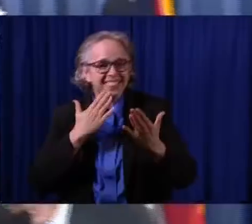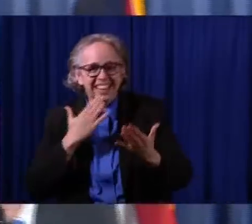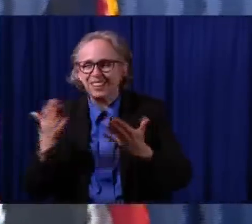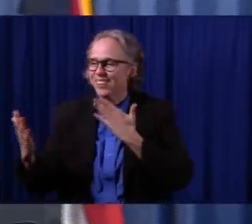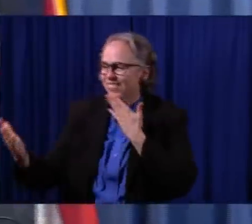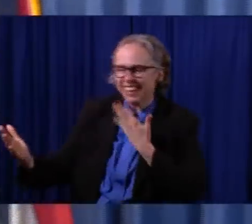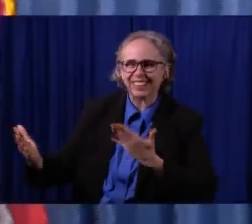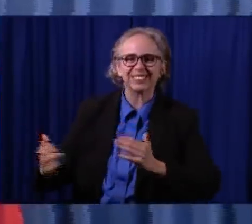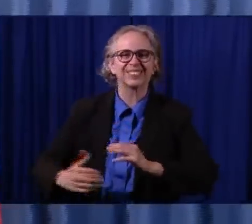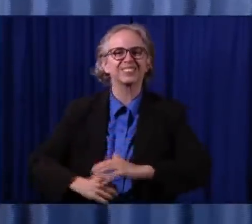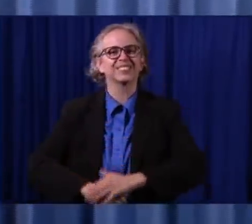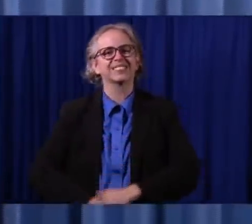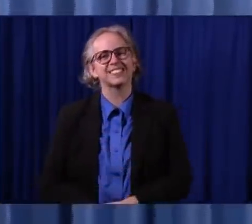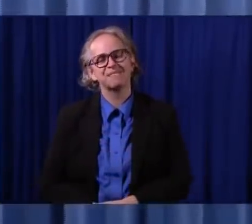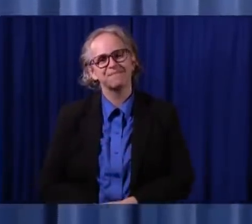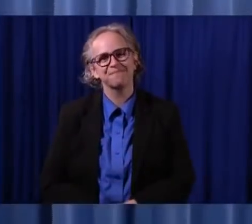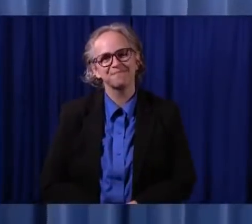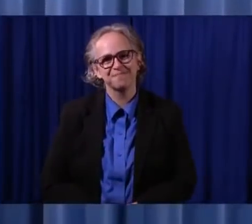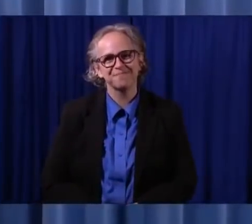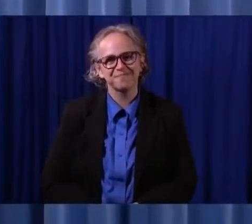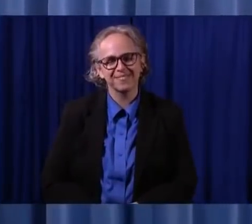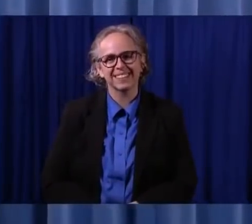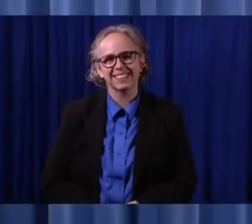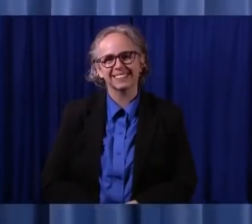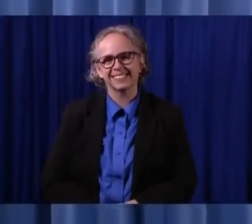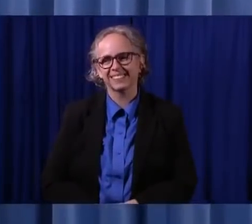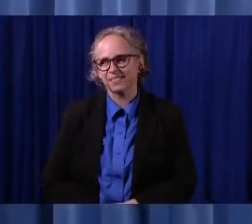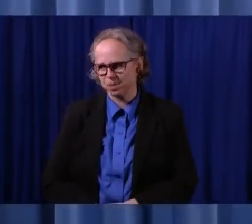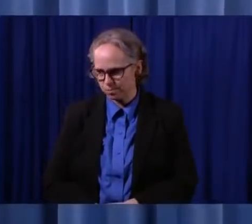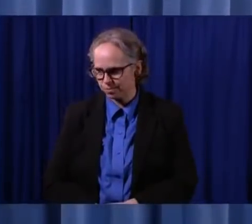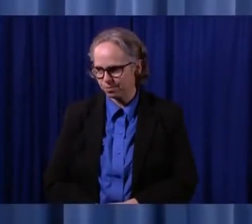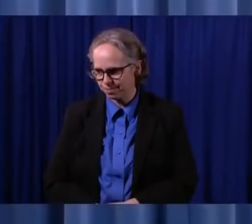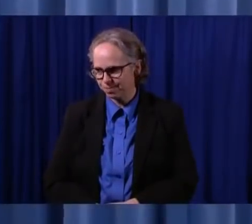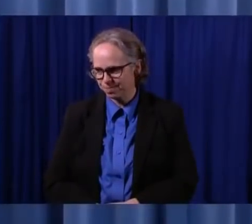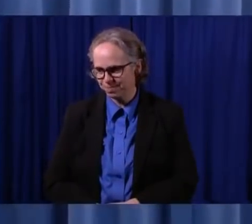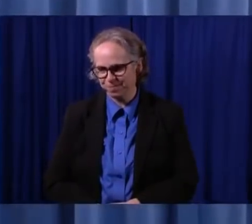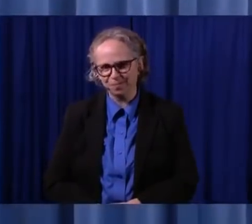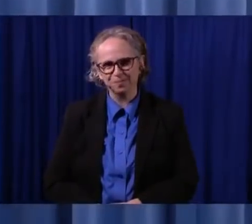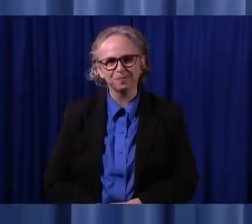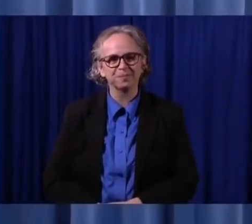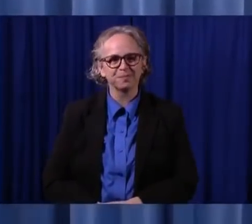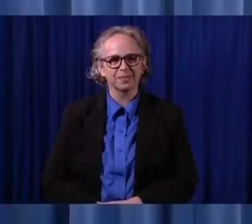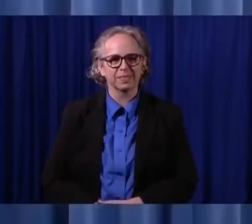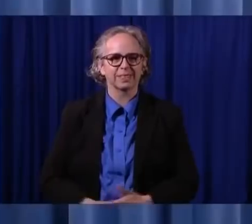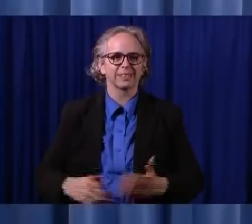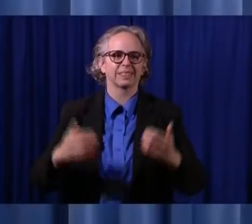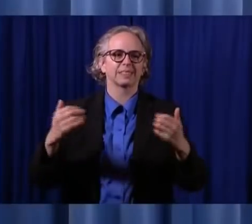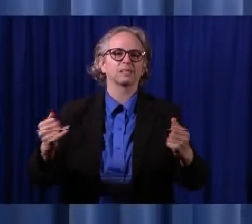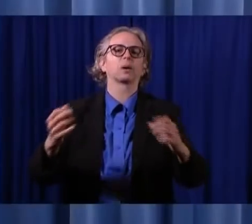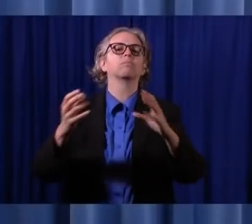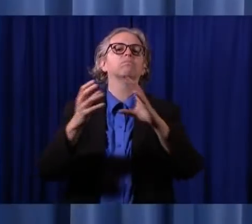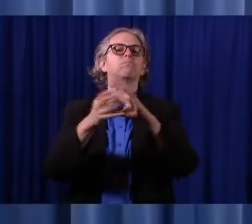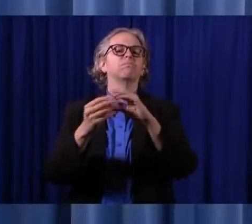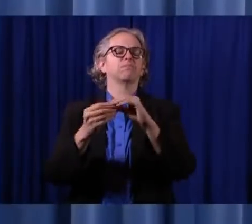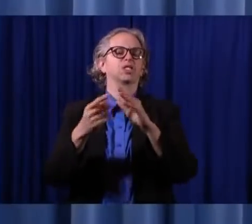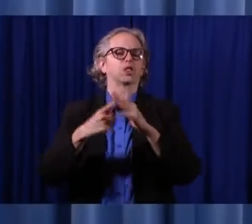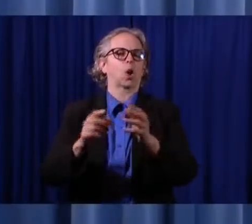GOVERNOR, REALLY QUICKLY, I WANT TO THANK MY FAMILY BECAUSE NONE OF THIS WOULD HAVE BEEN POSSIBLE WITHOUT THEIR SUPPORT AND LOVE. I AM GLAD THEY ARE THERE, THIS IS FANTASTIC. THIS IS GREAT.